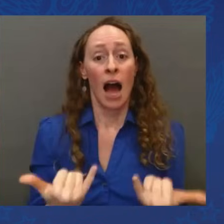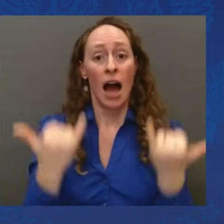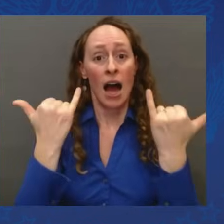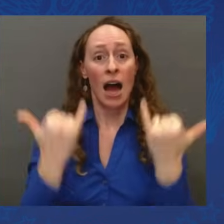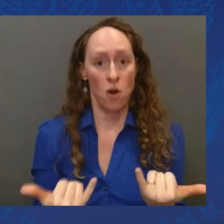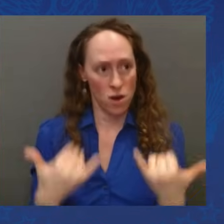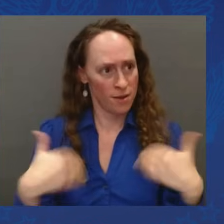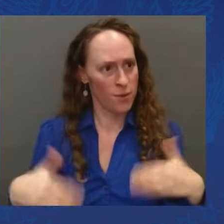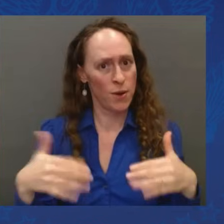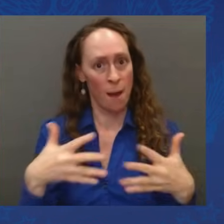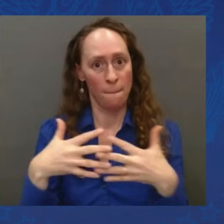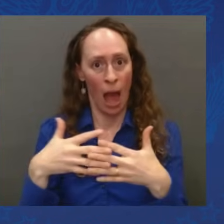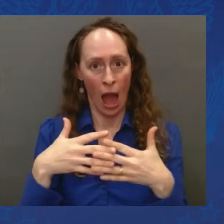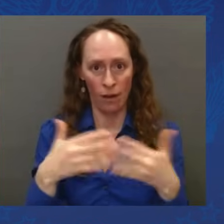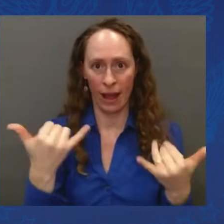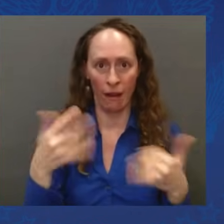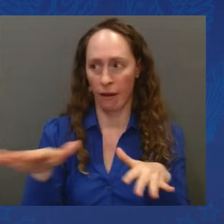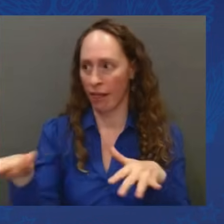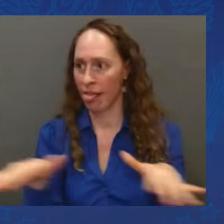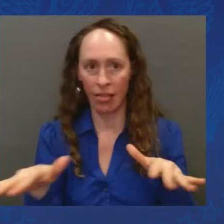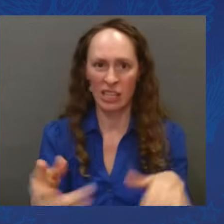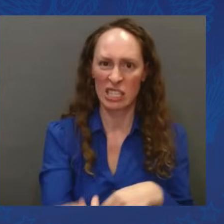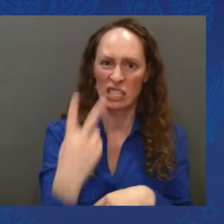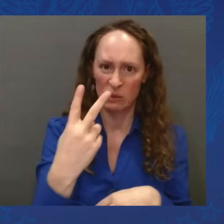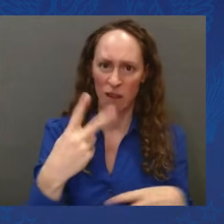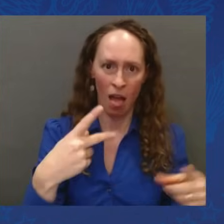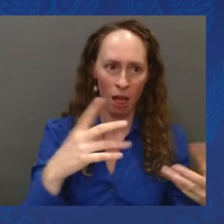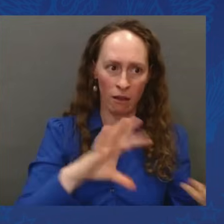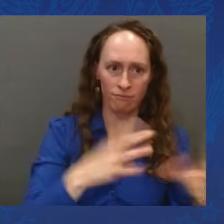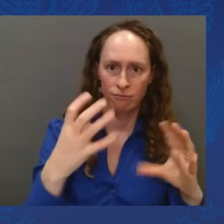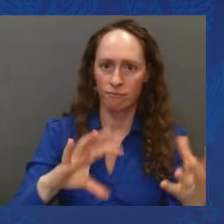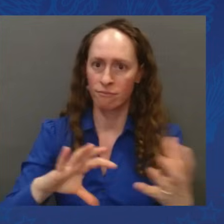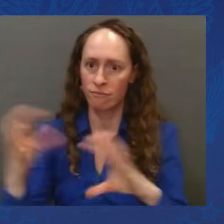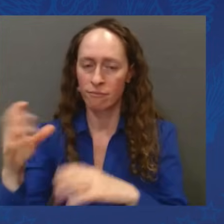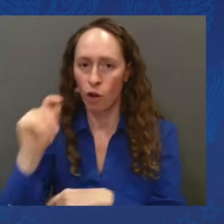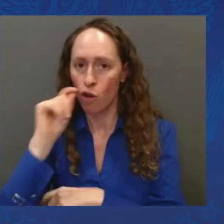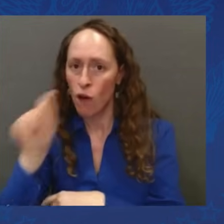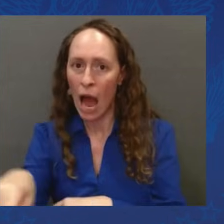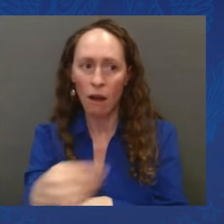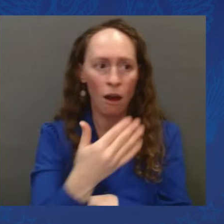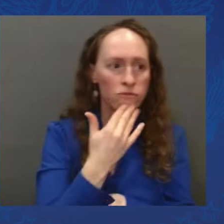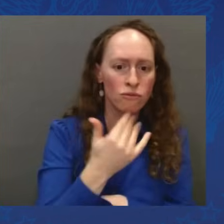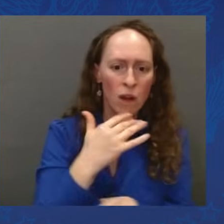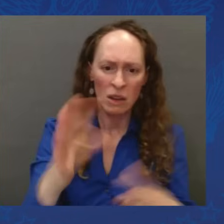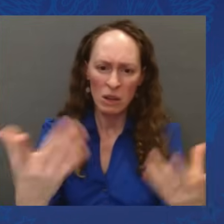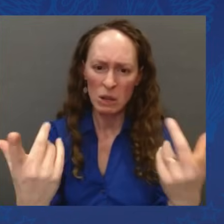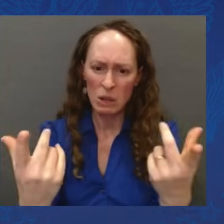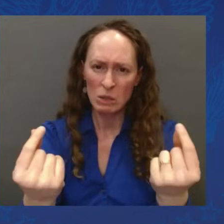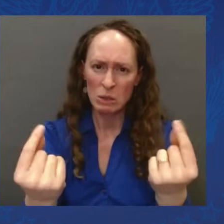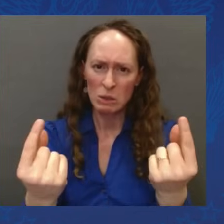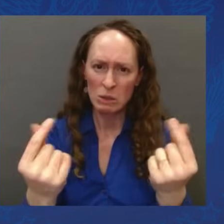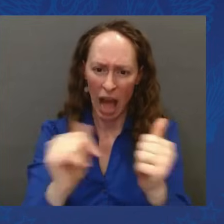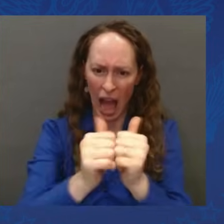to defend Taiwan from any Chinese military action? And did Xi Jinping outline the conditions under which China would attack Taiwan?